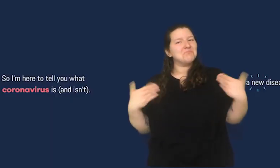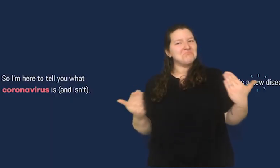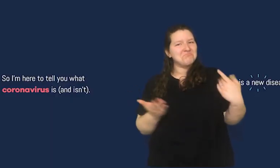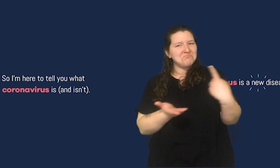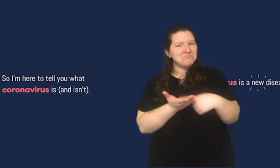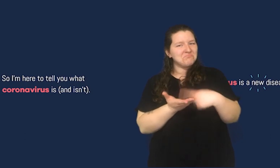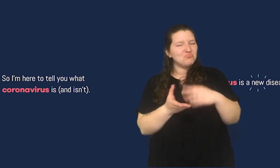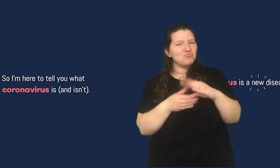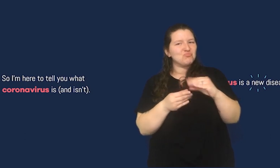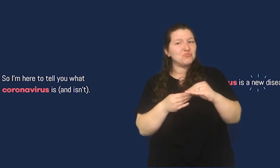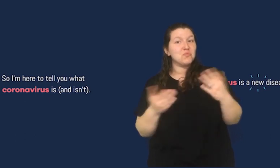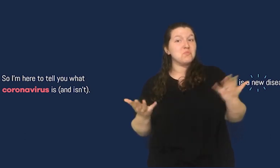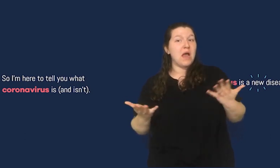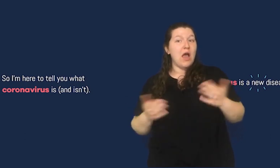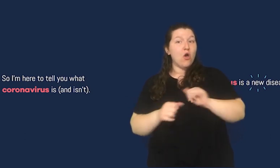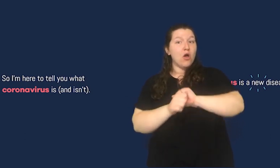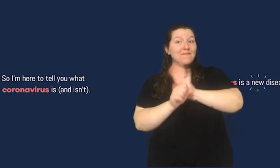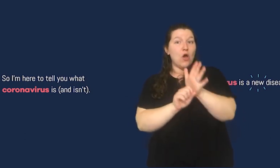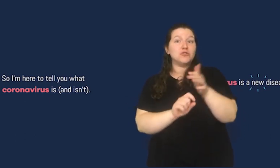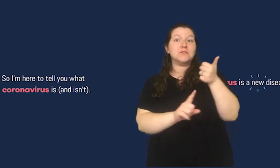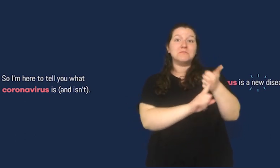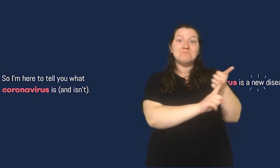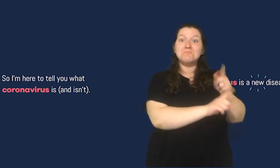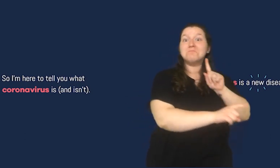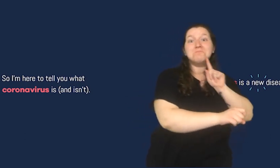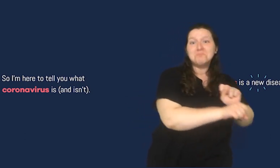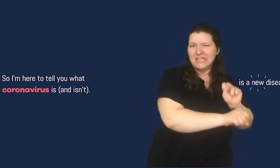So, I'm here to tell you what coronavirus is,